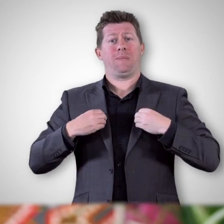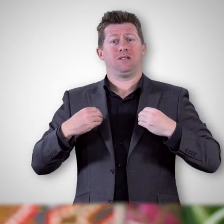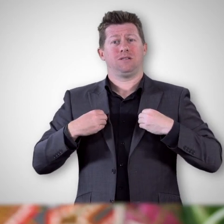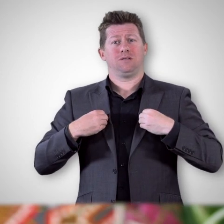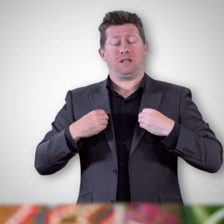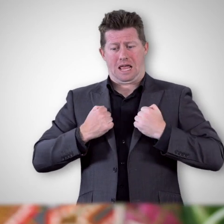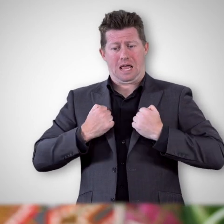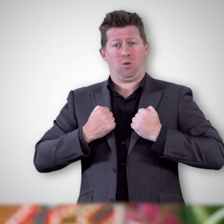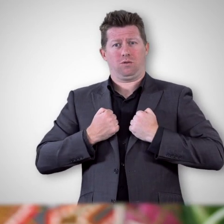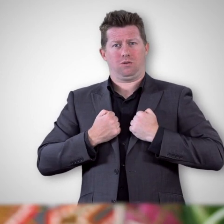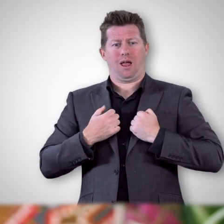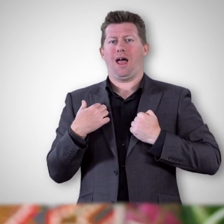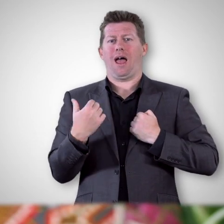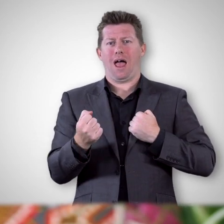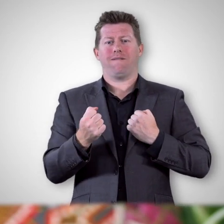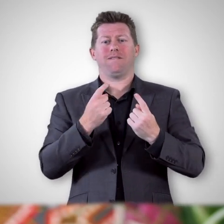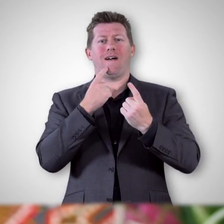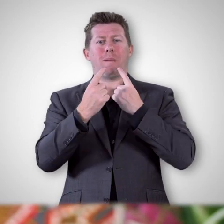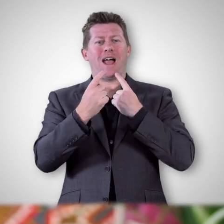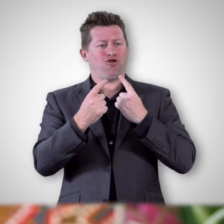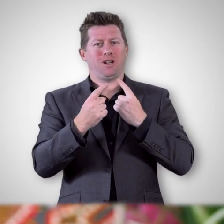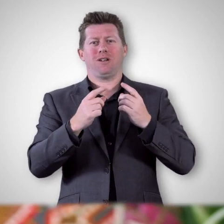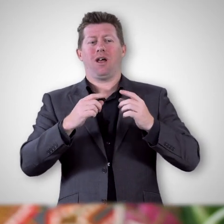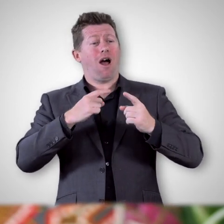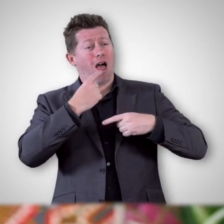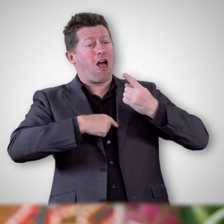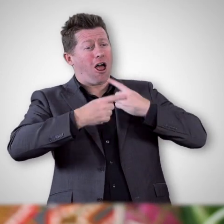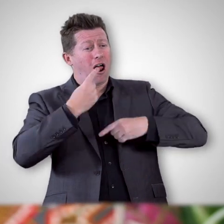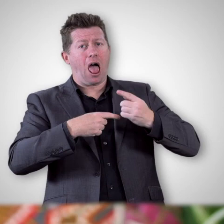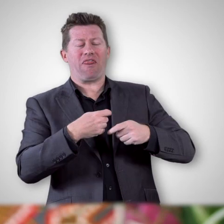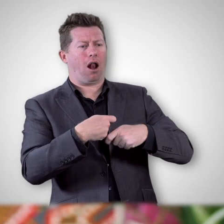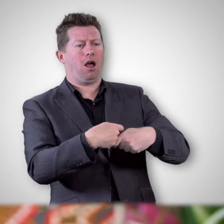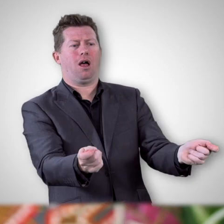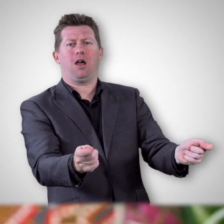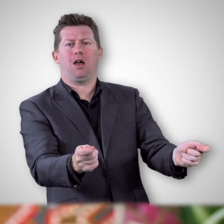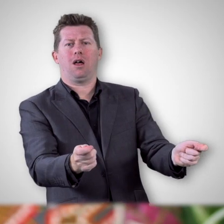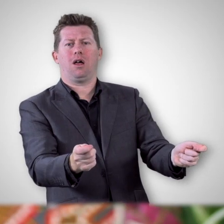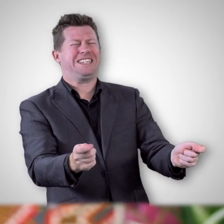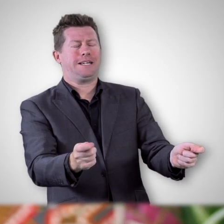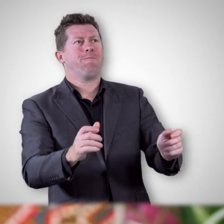we often hand out the information after the class, so it's just about time management and making sure